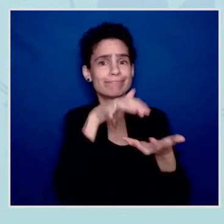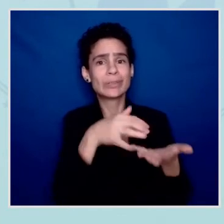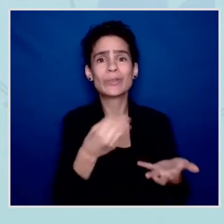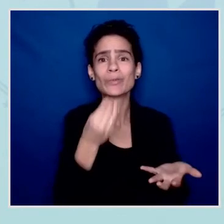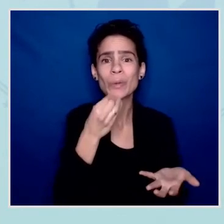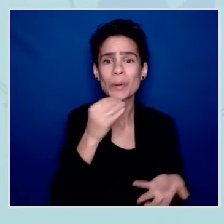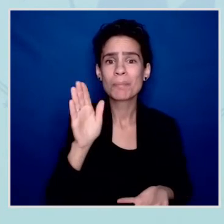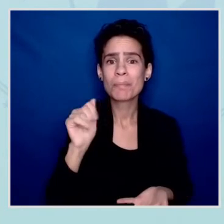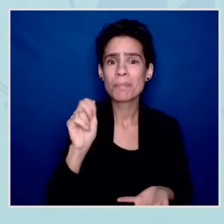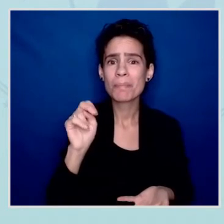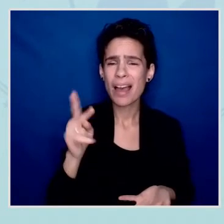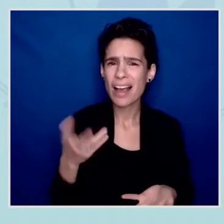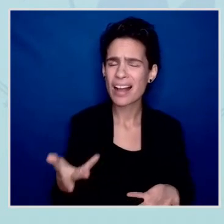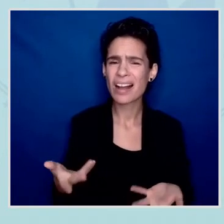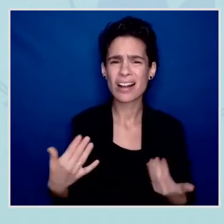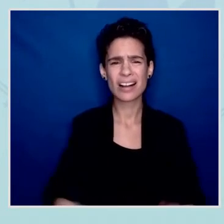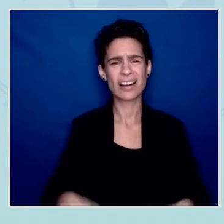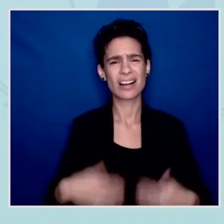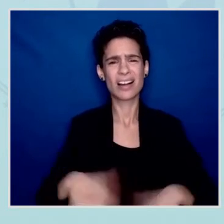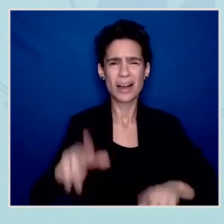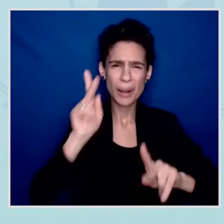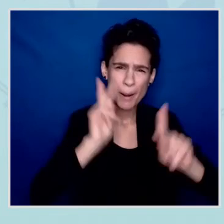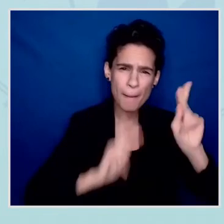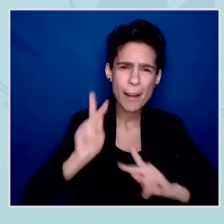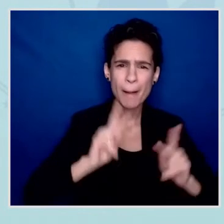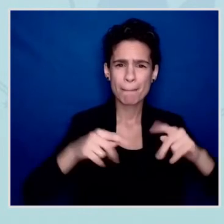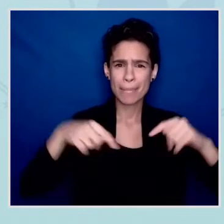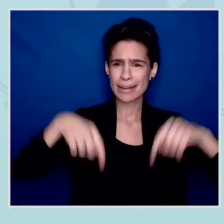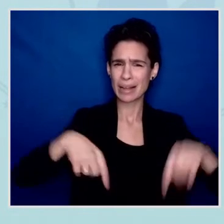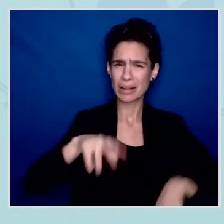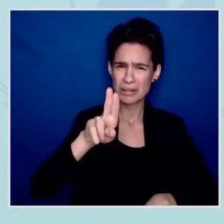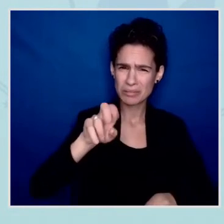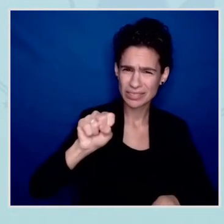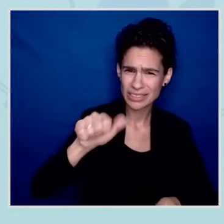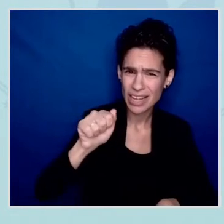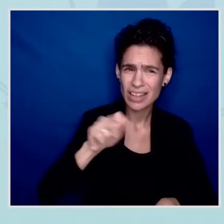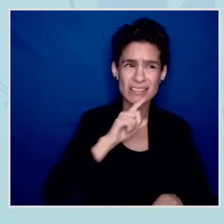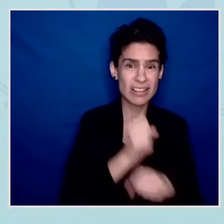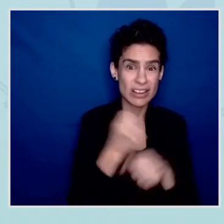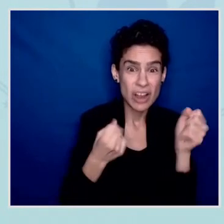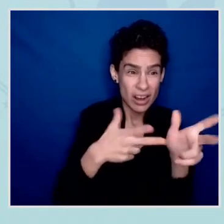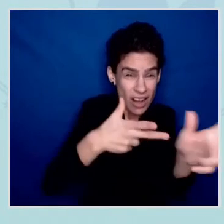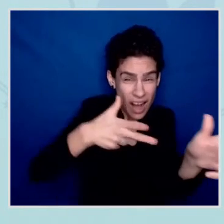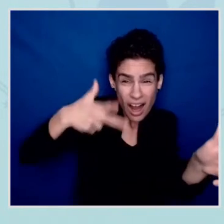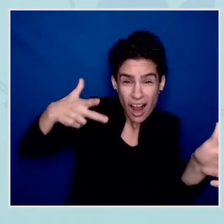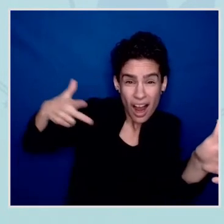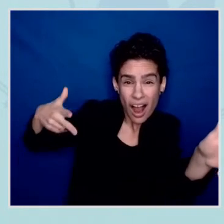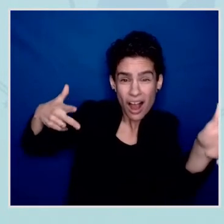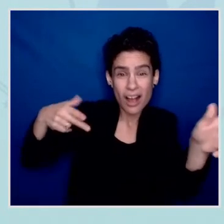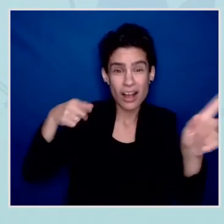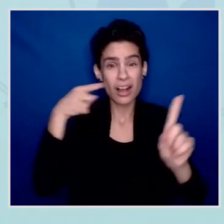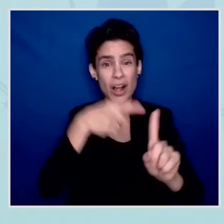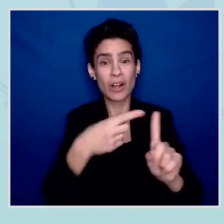THERE ARE MILLIONS OF PEOPLE OUT OF WORK, UNABLE TO PAY THEIR RENT OR MORTGAGE, THEY ARE WAITING IN LINE FOR HOURS TO GET FOOD FROM A FOOD BANK.